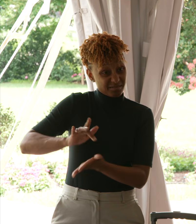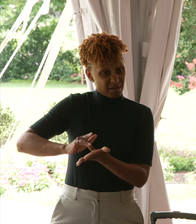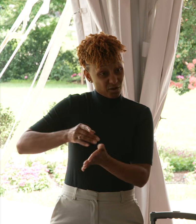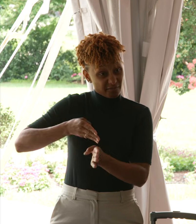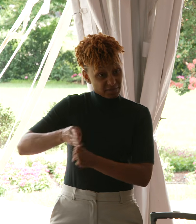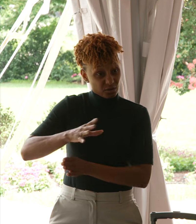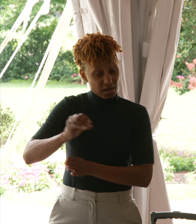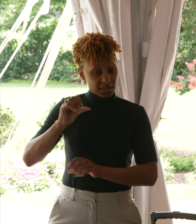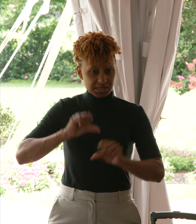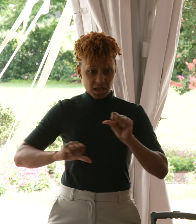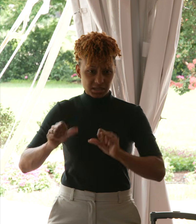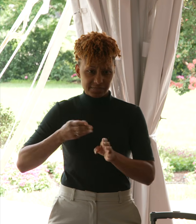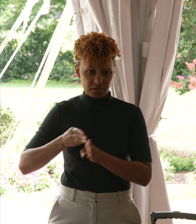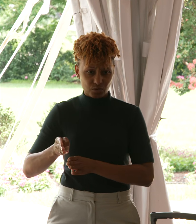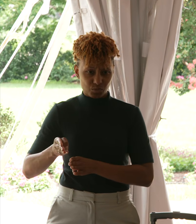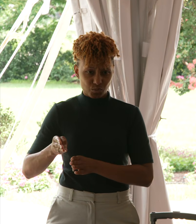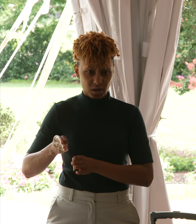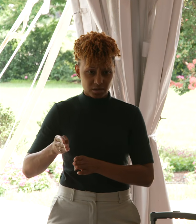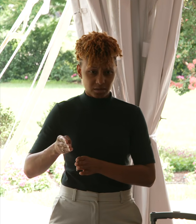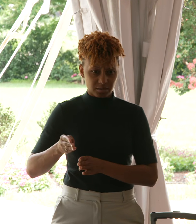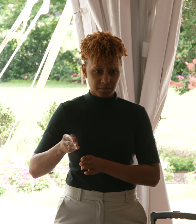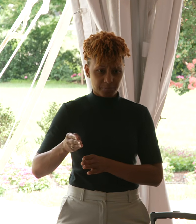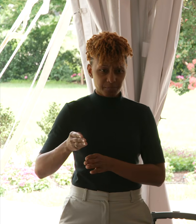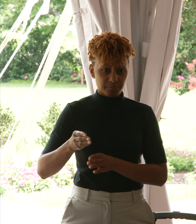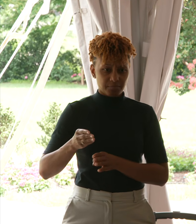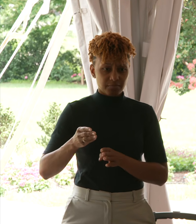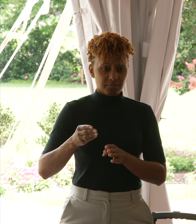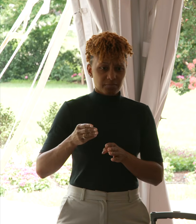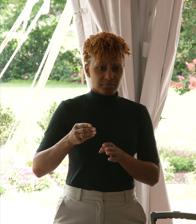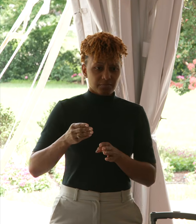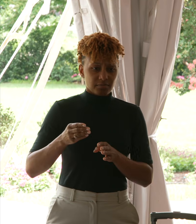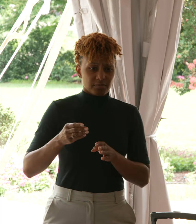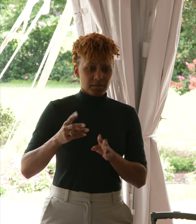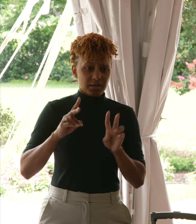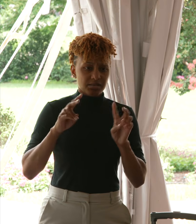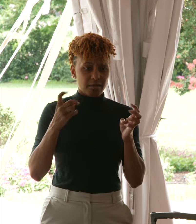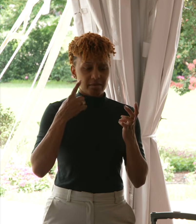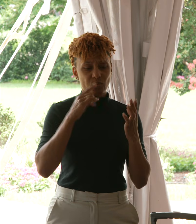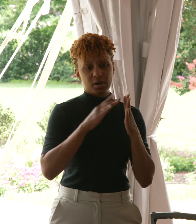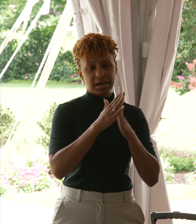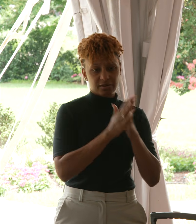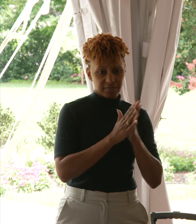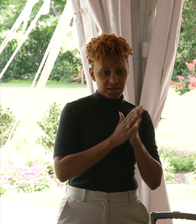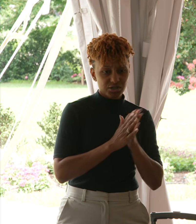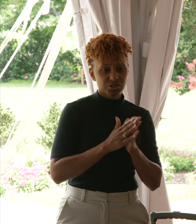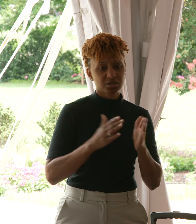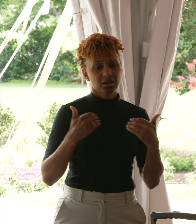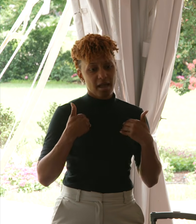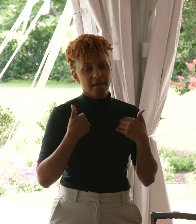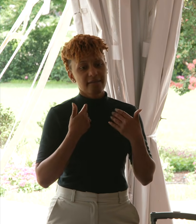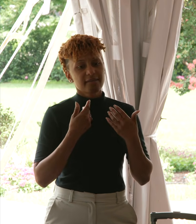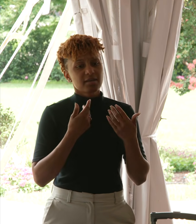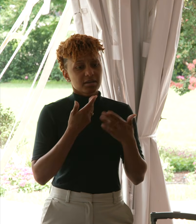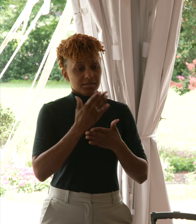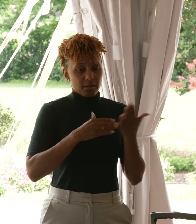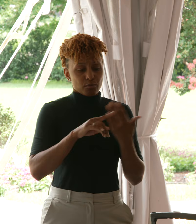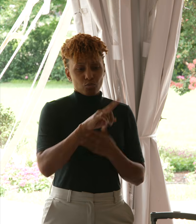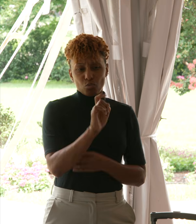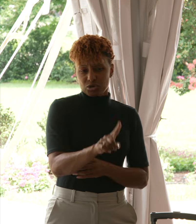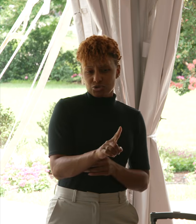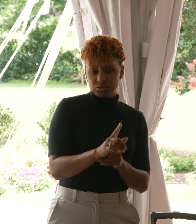field. On the topic of innovation, though, there are some questions about how have we and how can